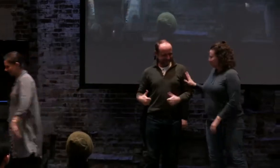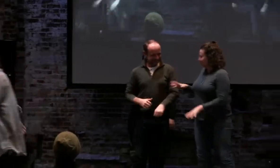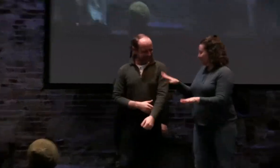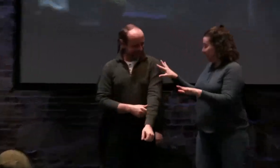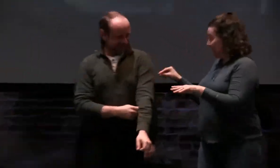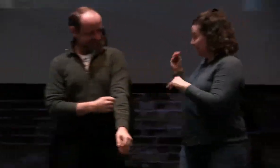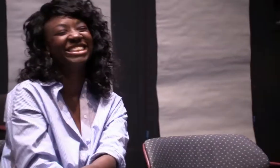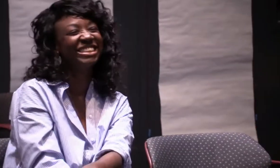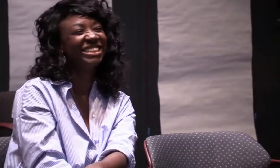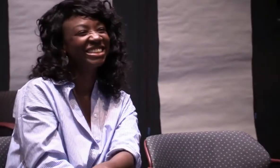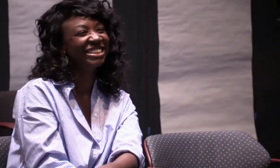That's it, short and sweet.